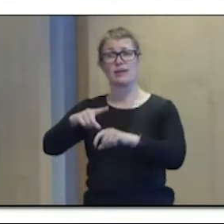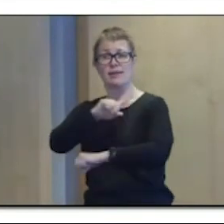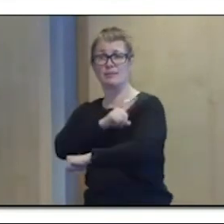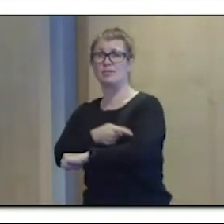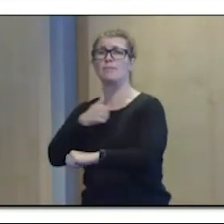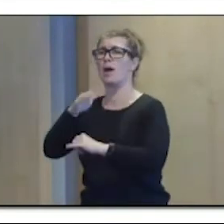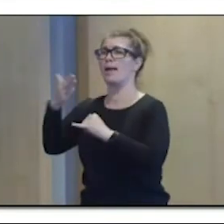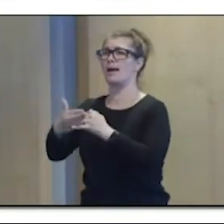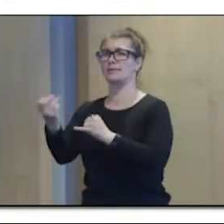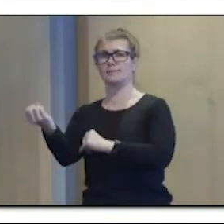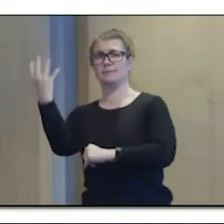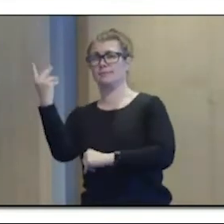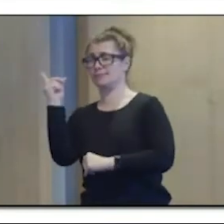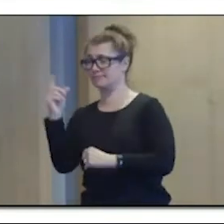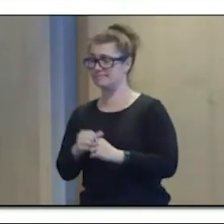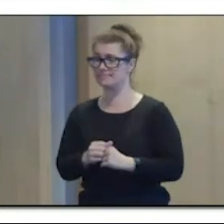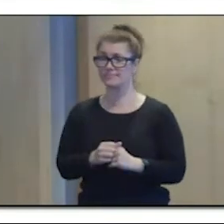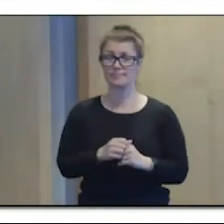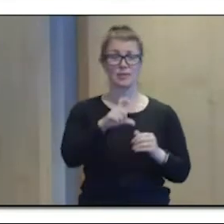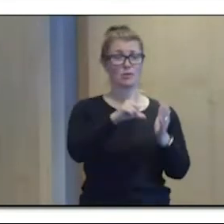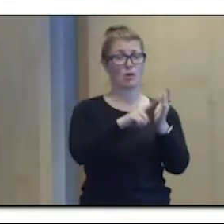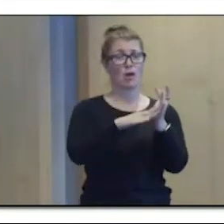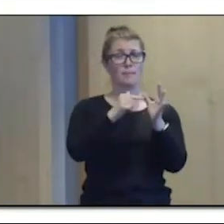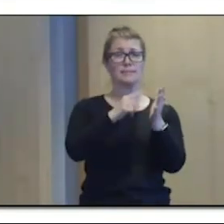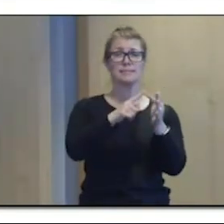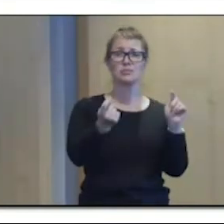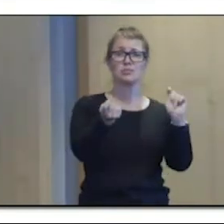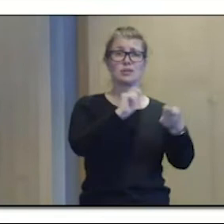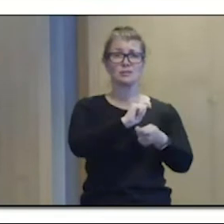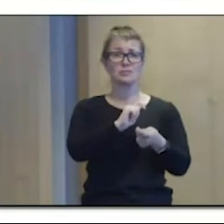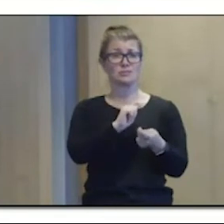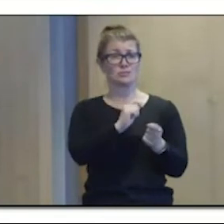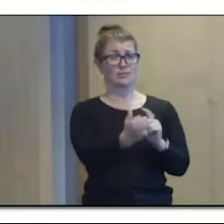so climate change drives how we generate electricity and it drives how we use electricity.